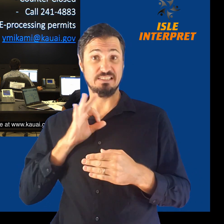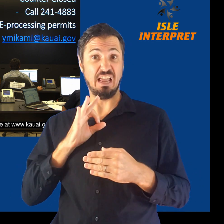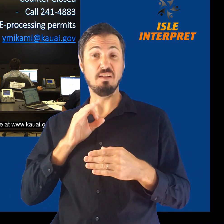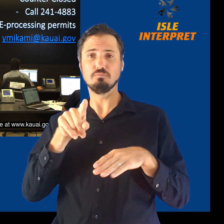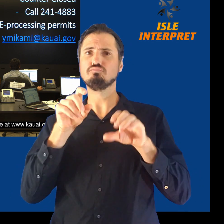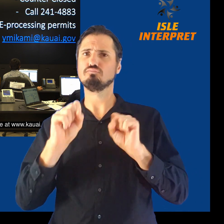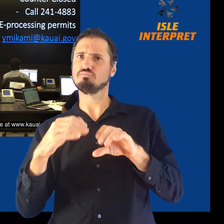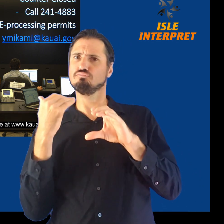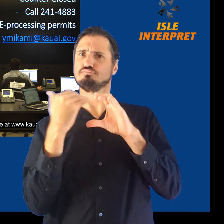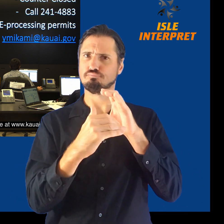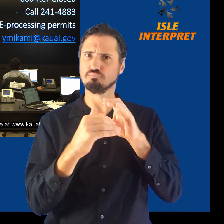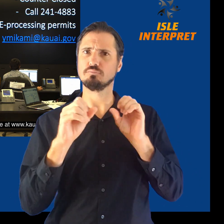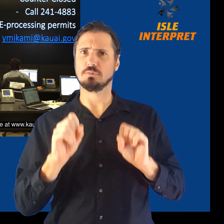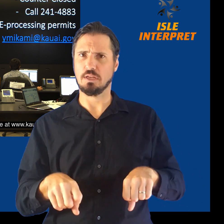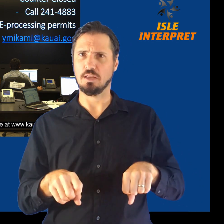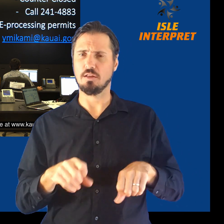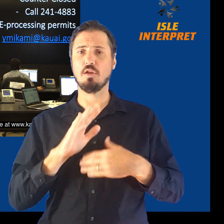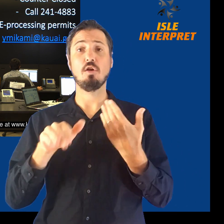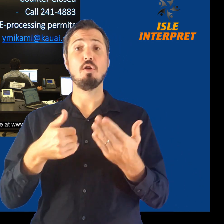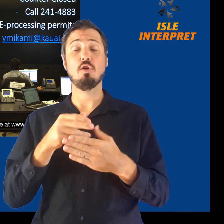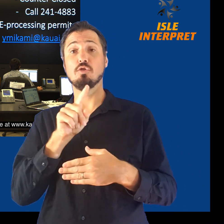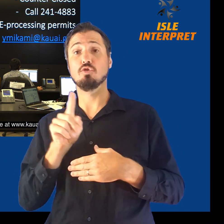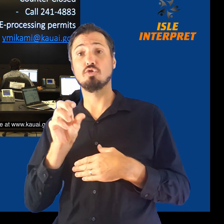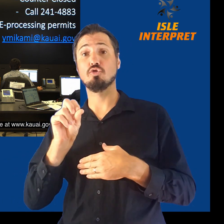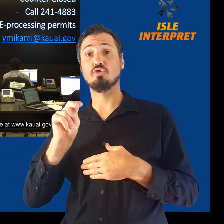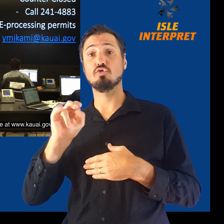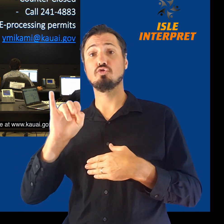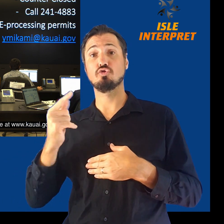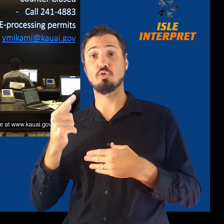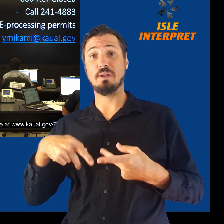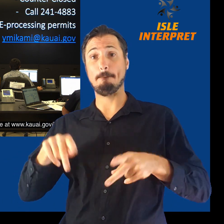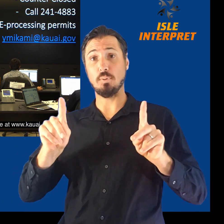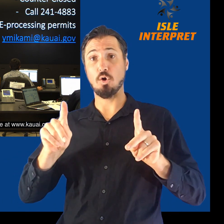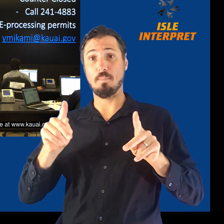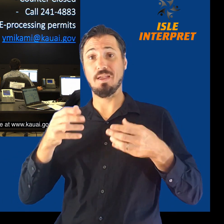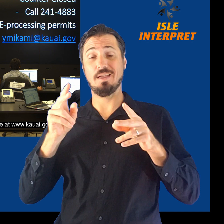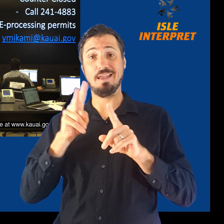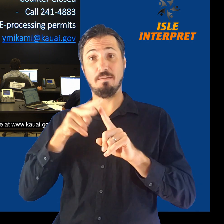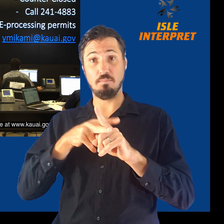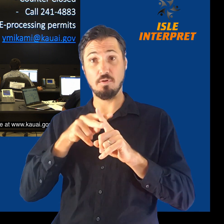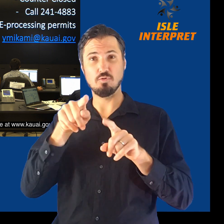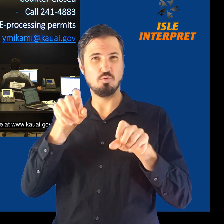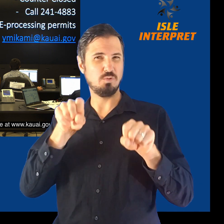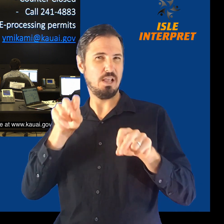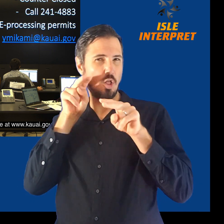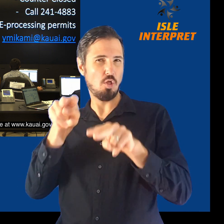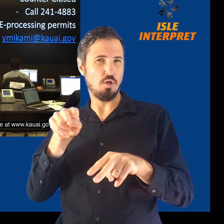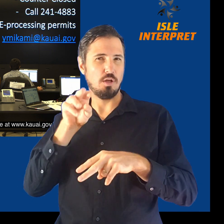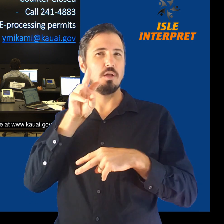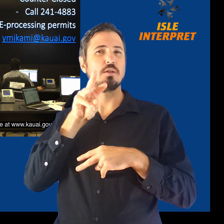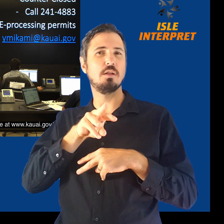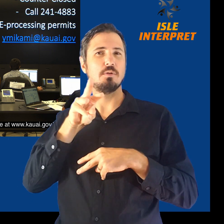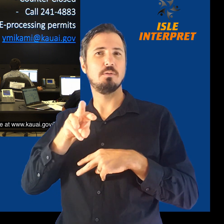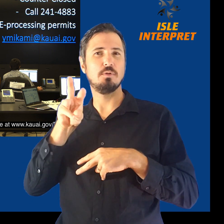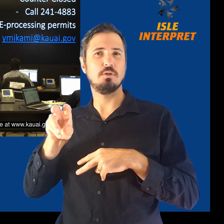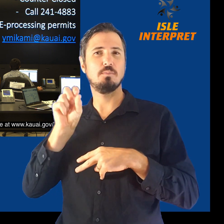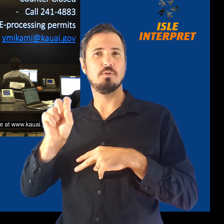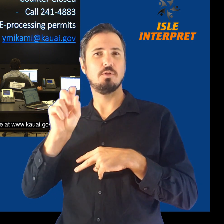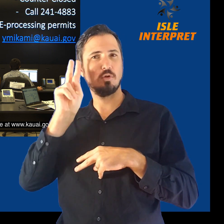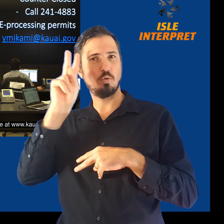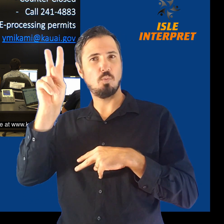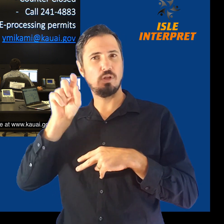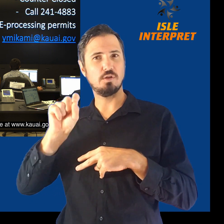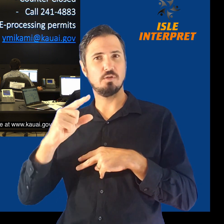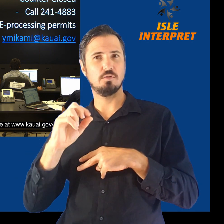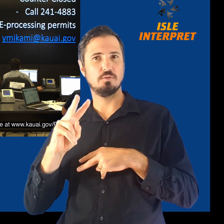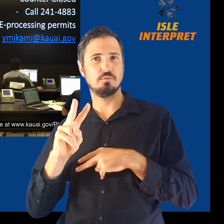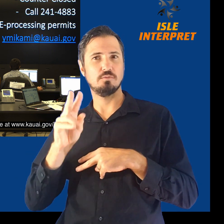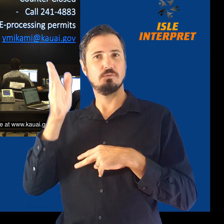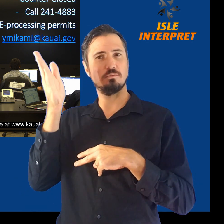All zoning permit applications and related forms can be found online at www.kauai.gov/Planning.